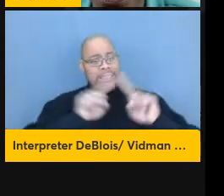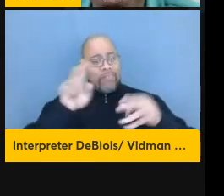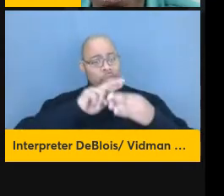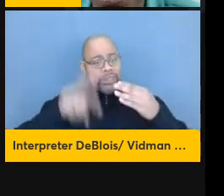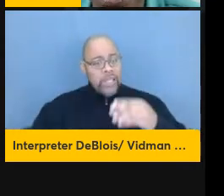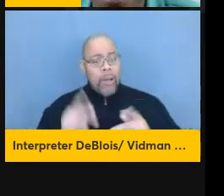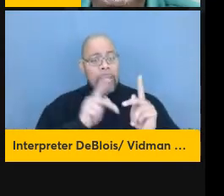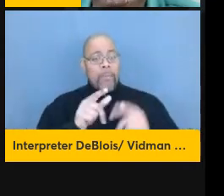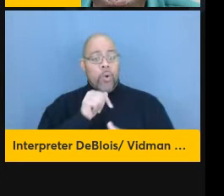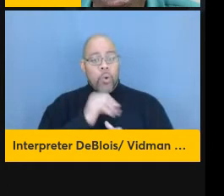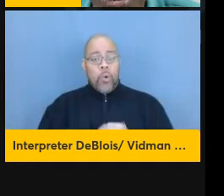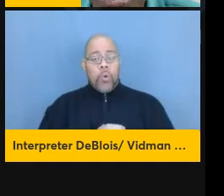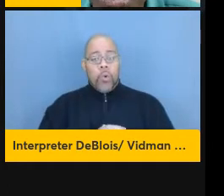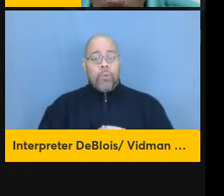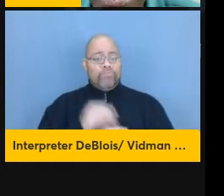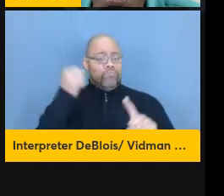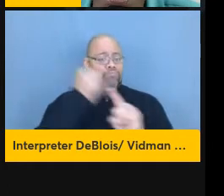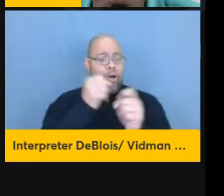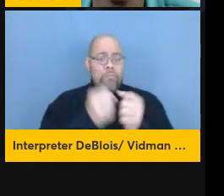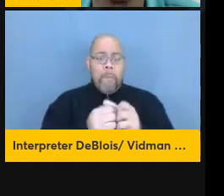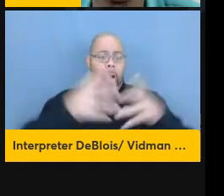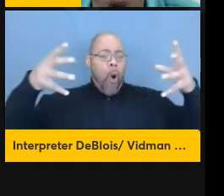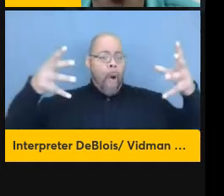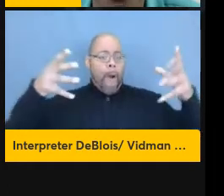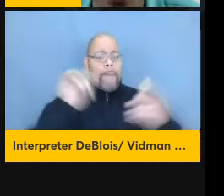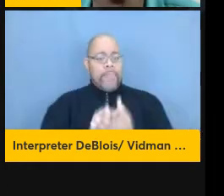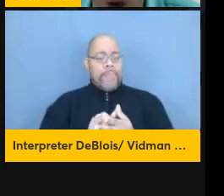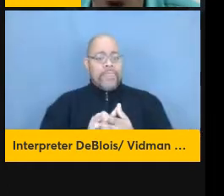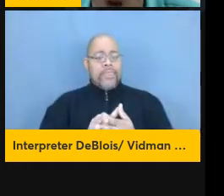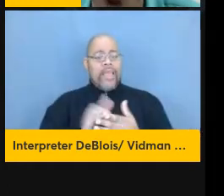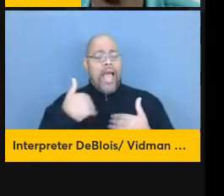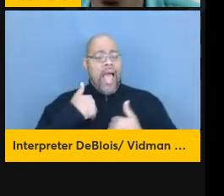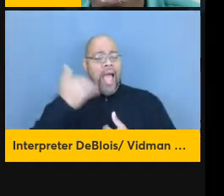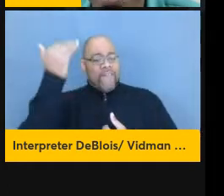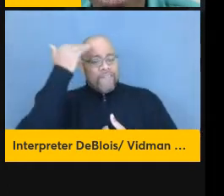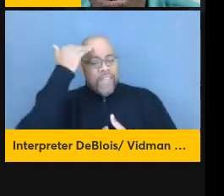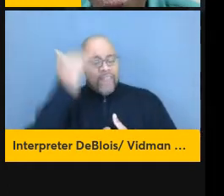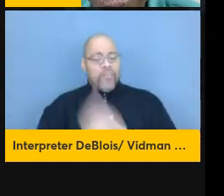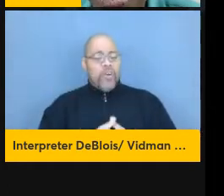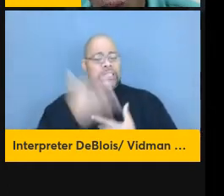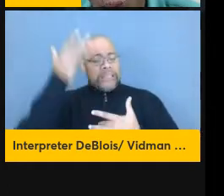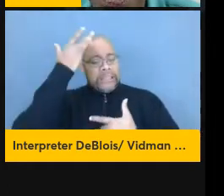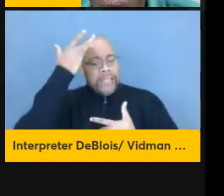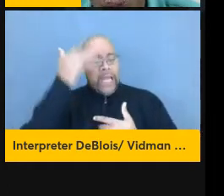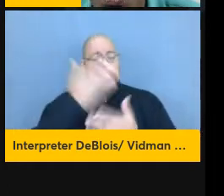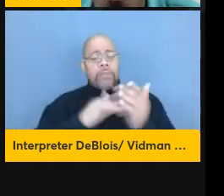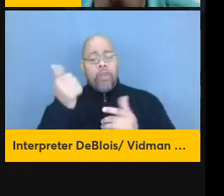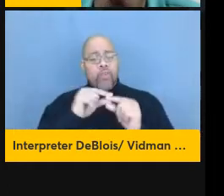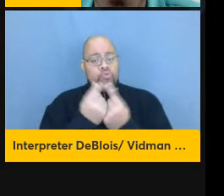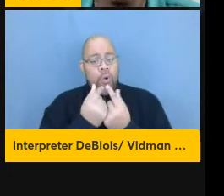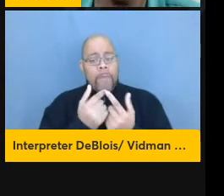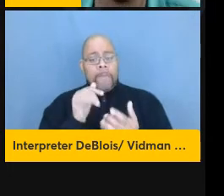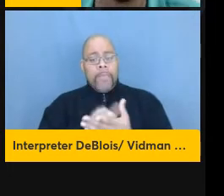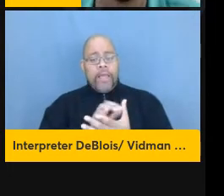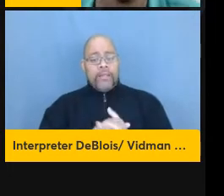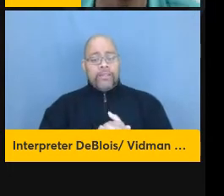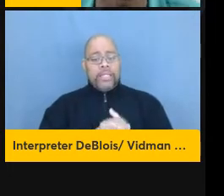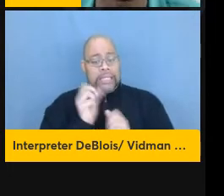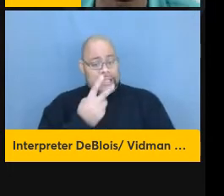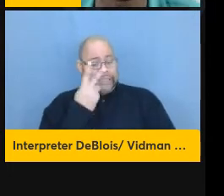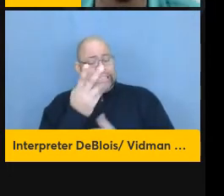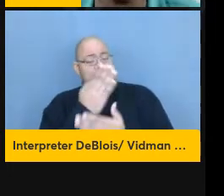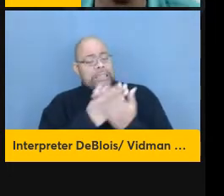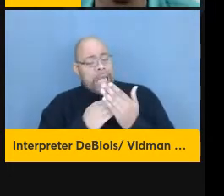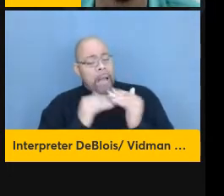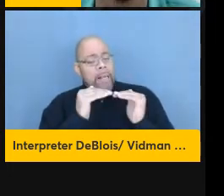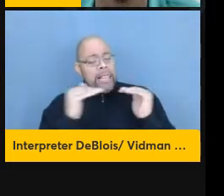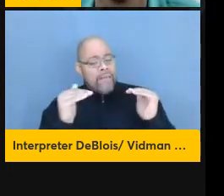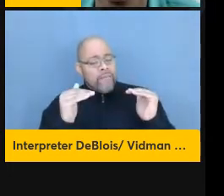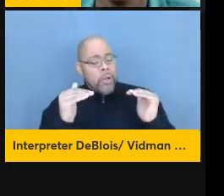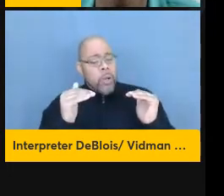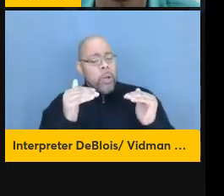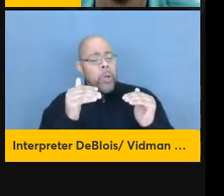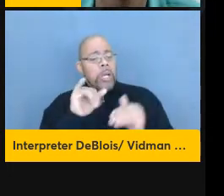were parasites were growing, they tended to have fever, we had all this group in whom we could see some level of immunity, some